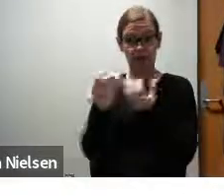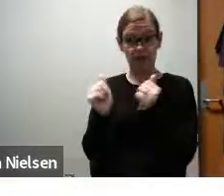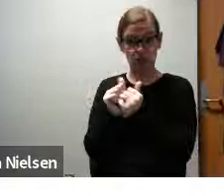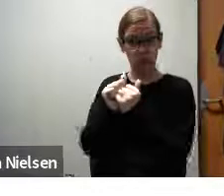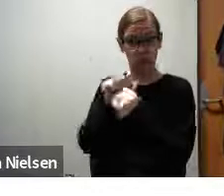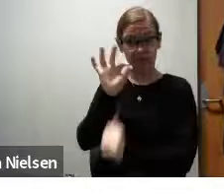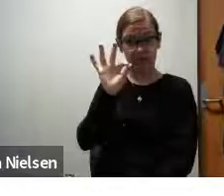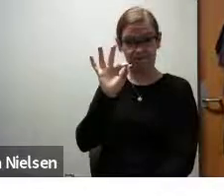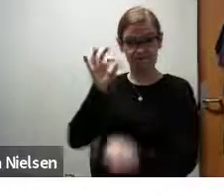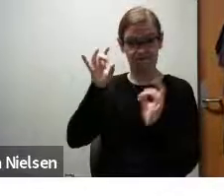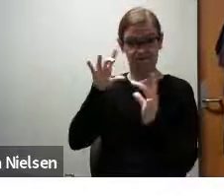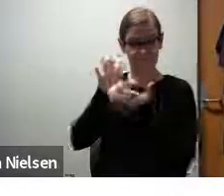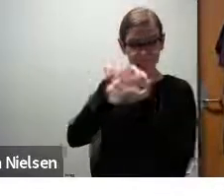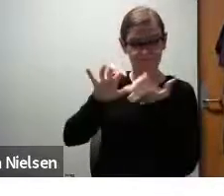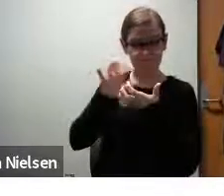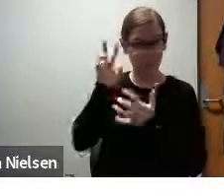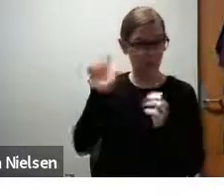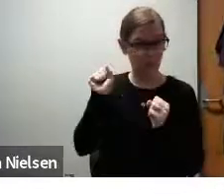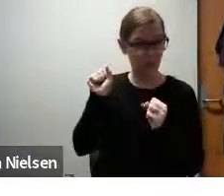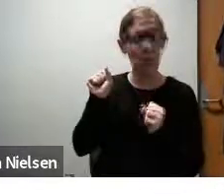A lot of them do. But yeah, I think that might be part of the issue as well.